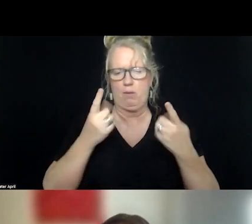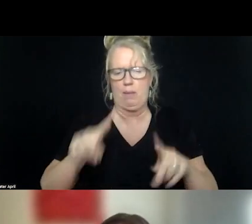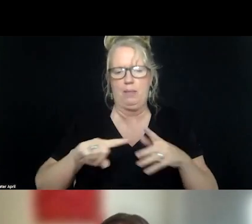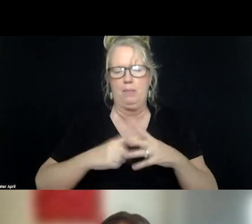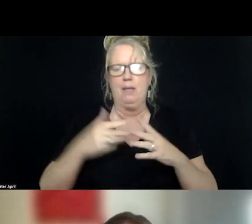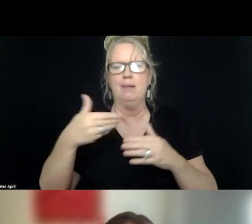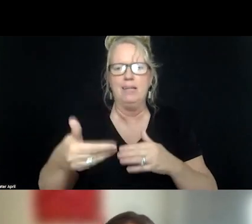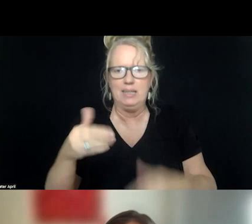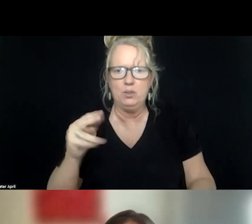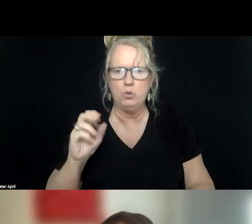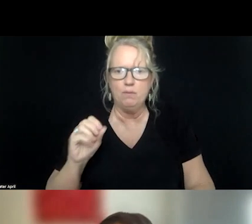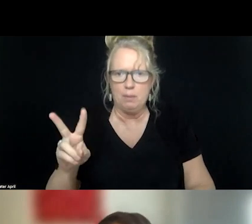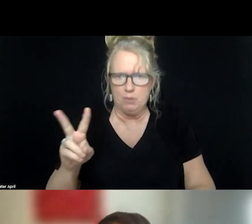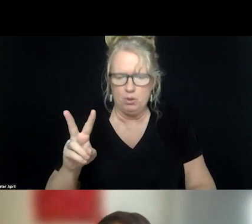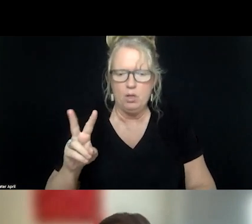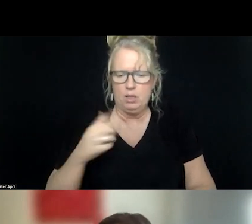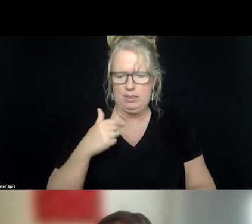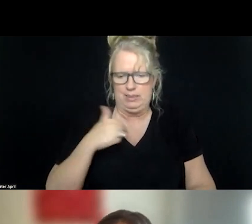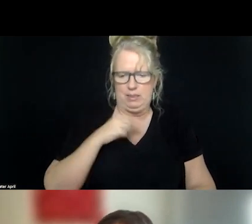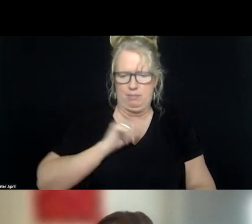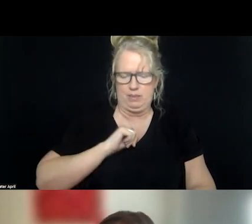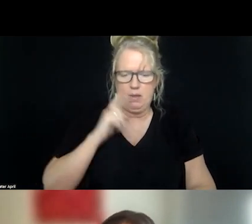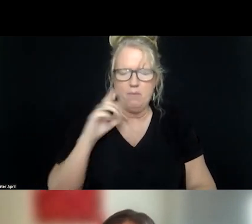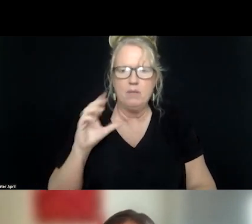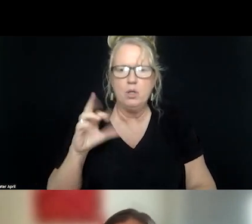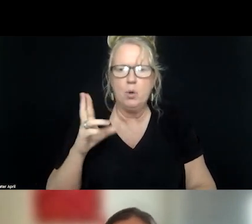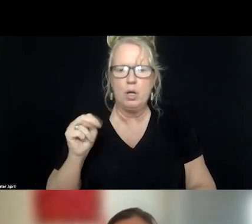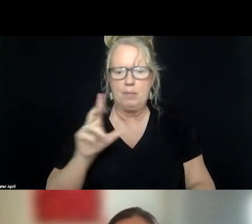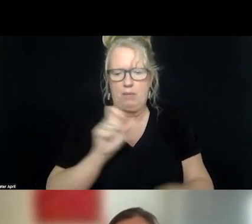SINCE I AM OREGON BASE AND HAD LIVE HERE AND WORK HERE